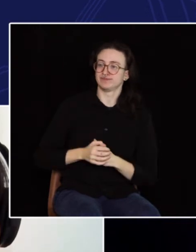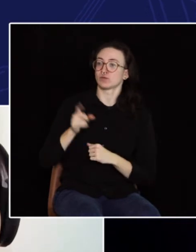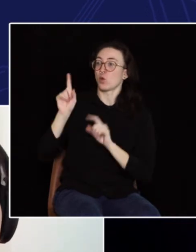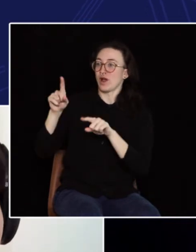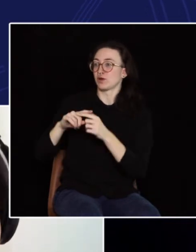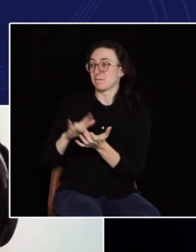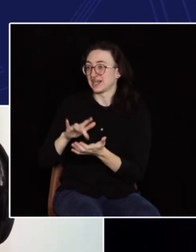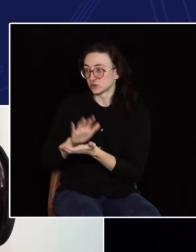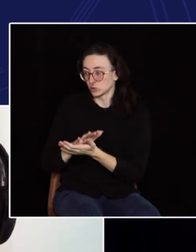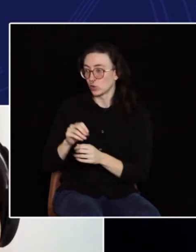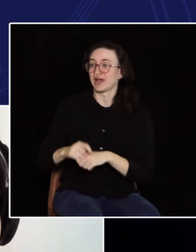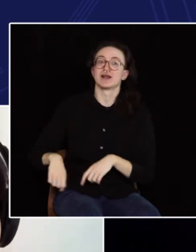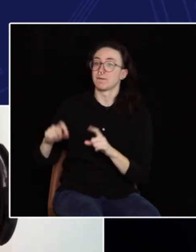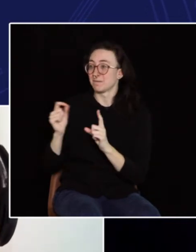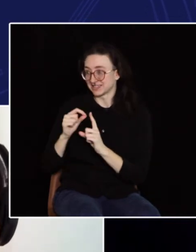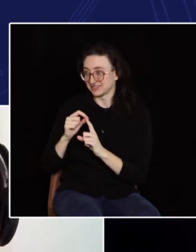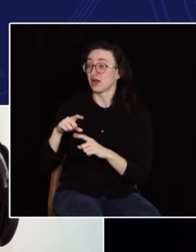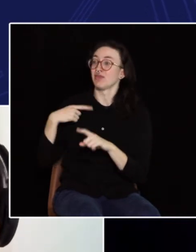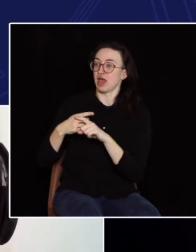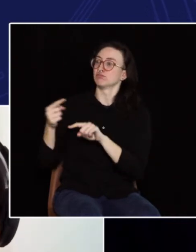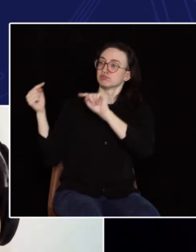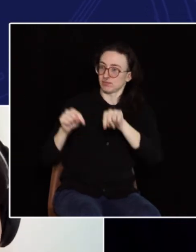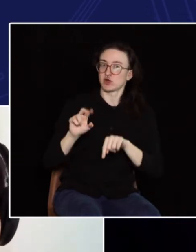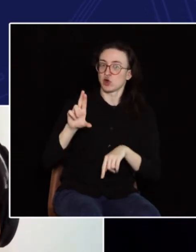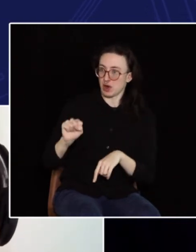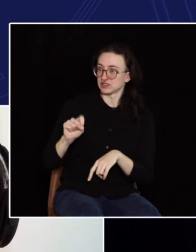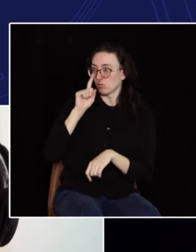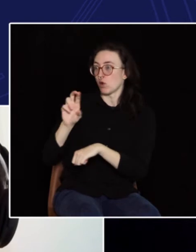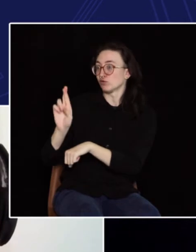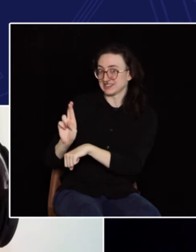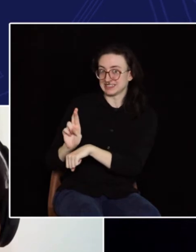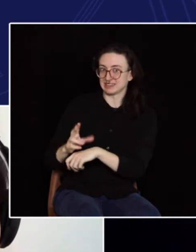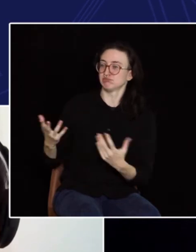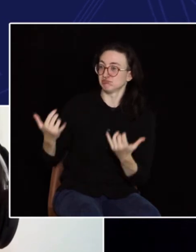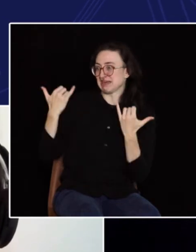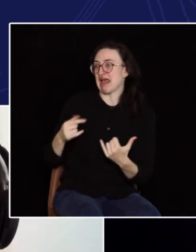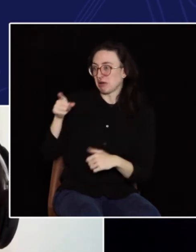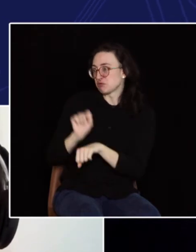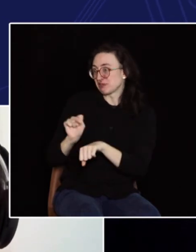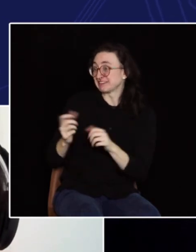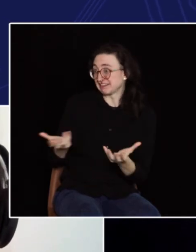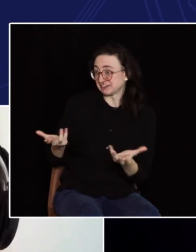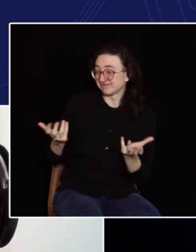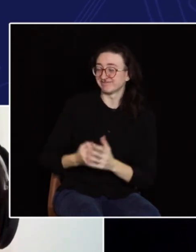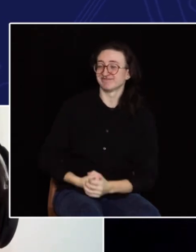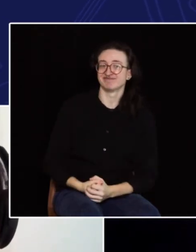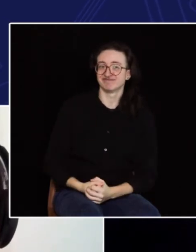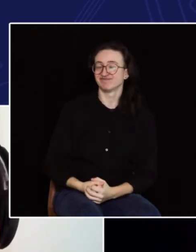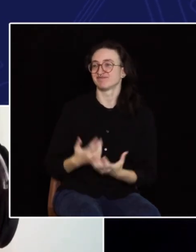He went to med school in Pakistan and came to the U.S. for residency, and now he practices here.